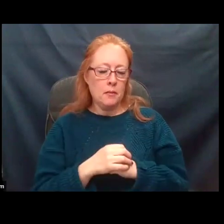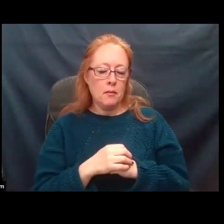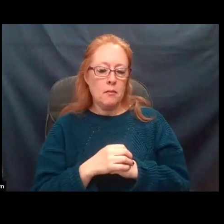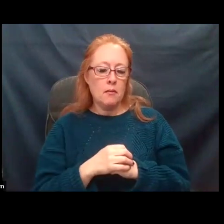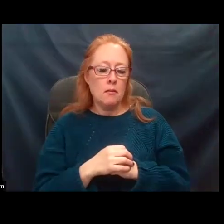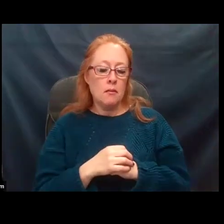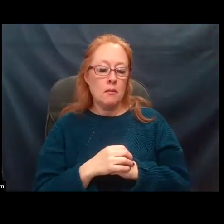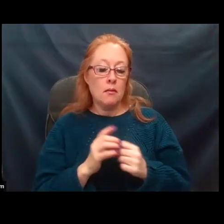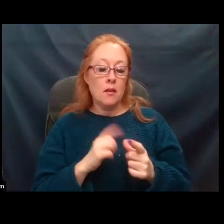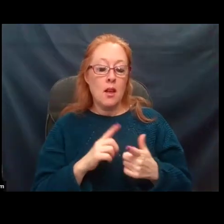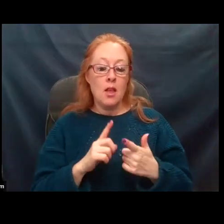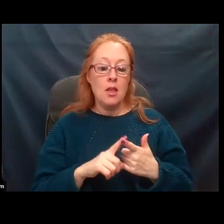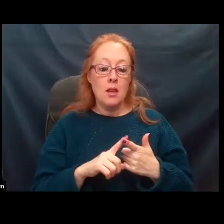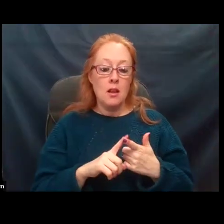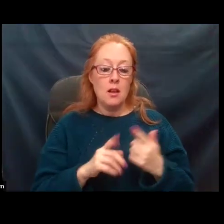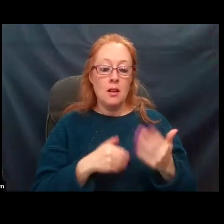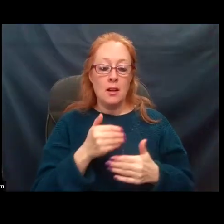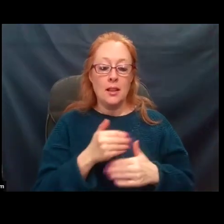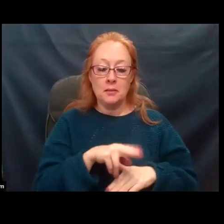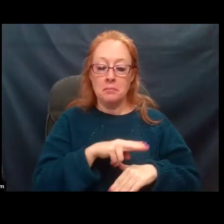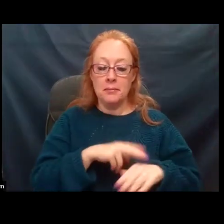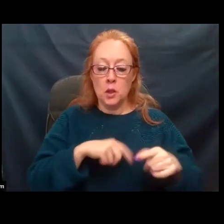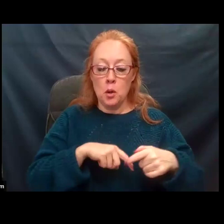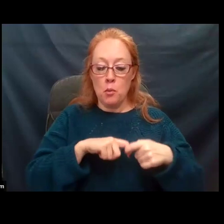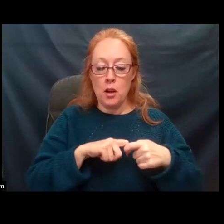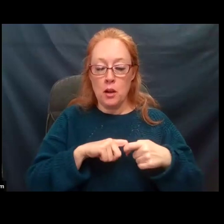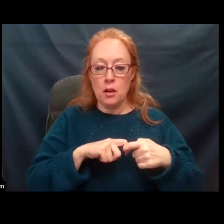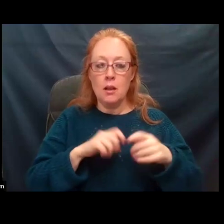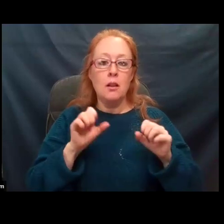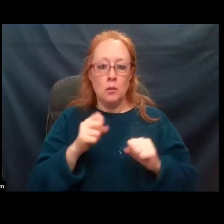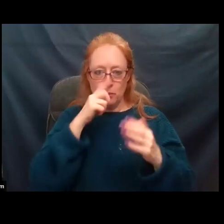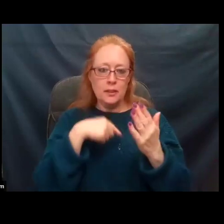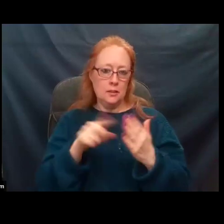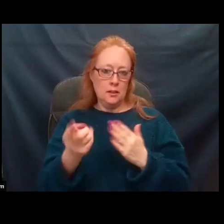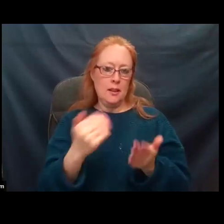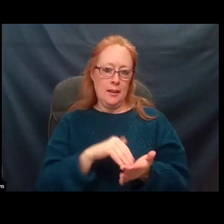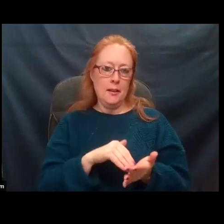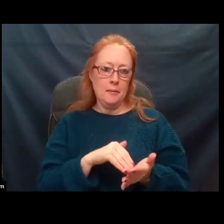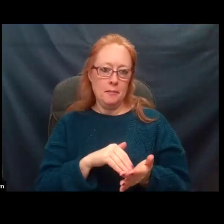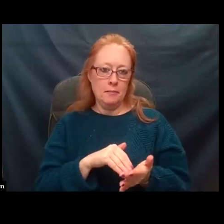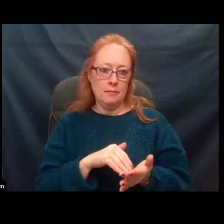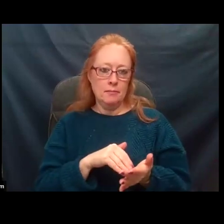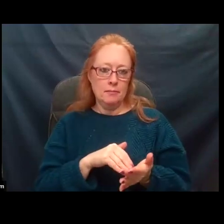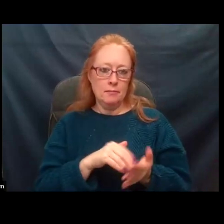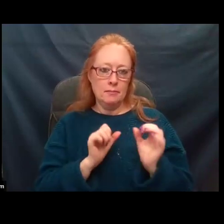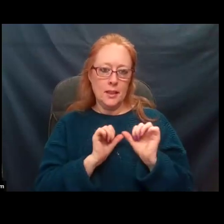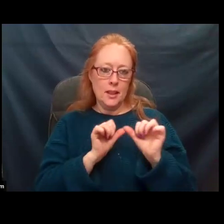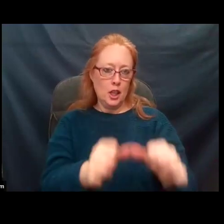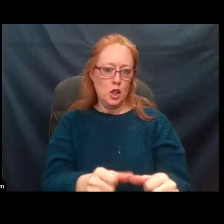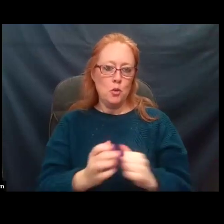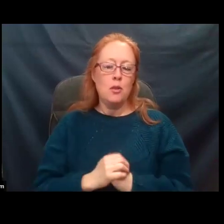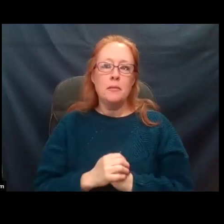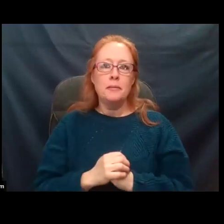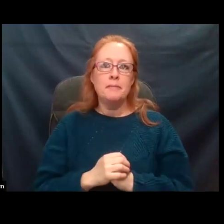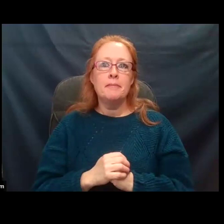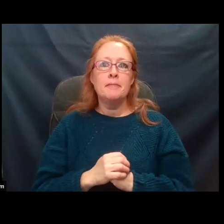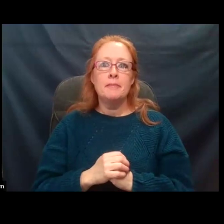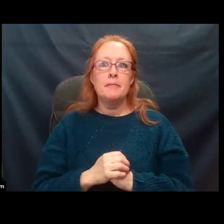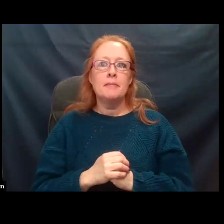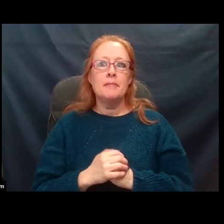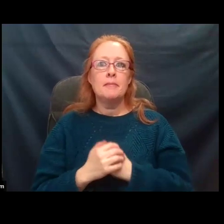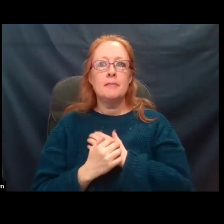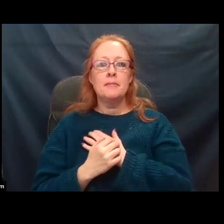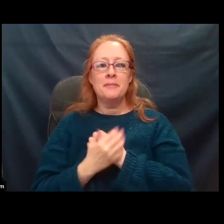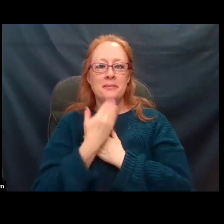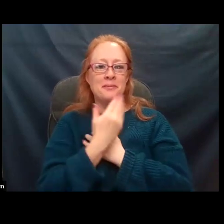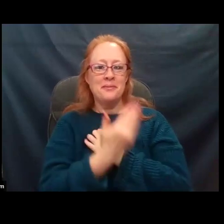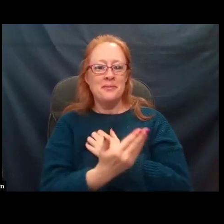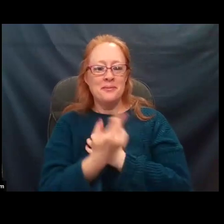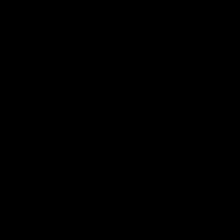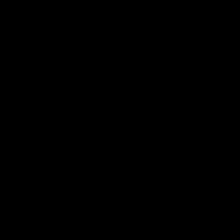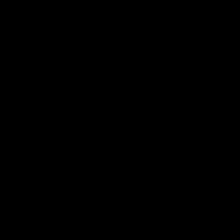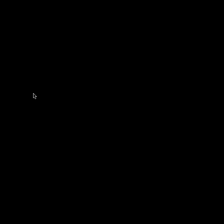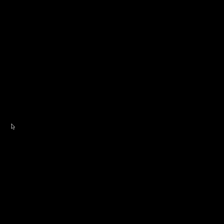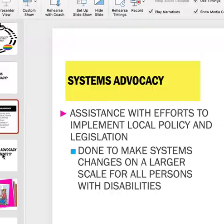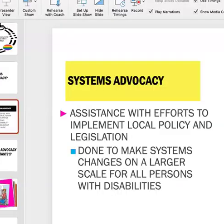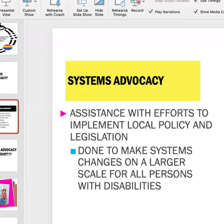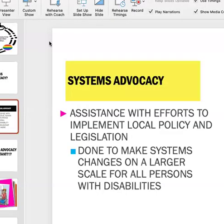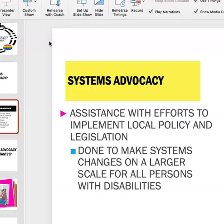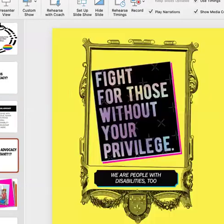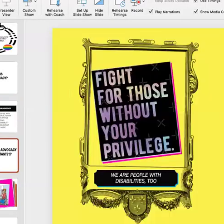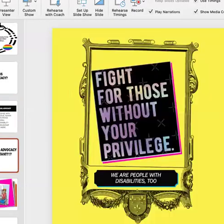So I'm thinking we can continue.